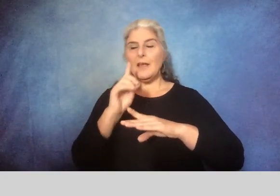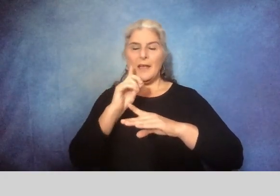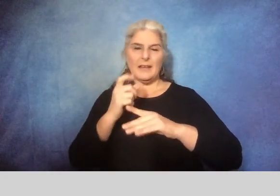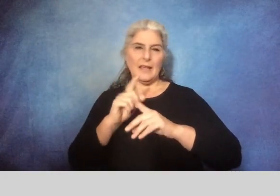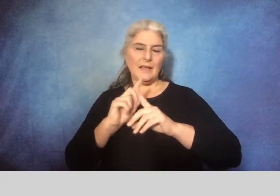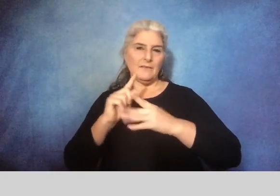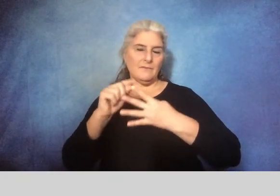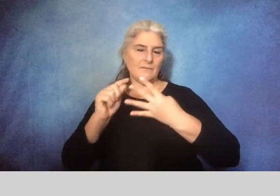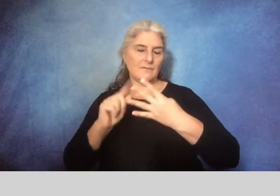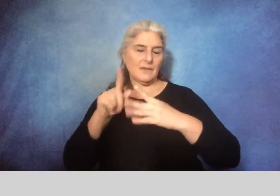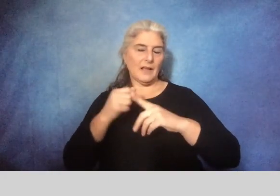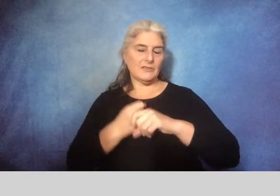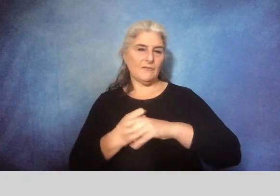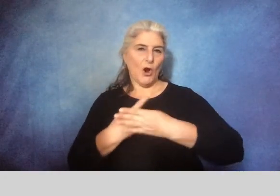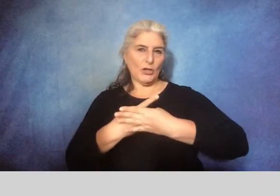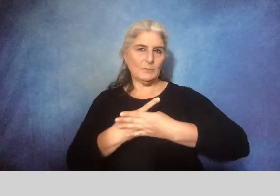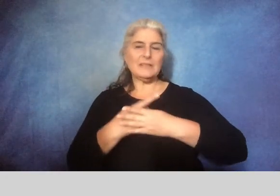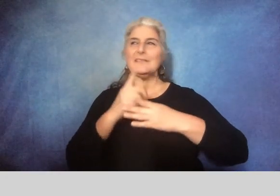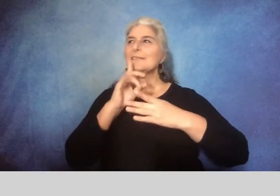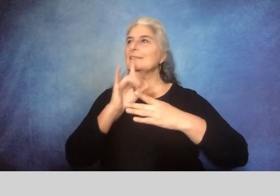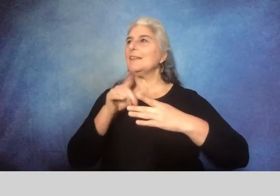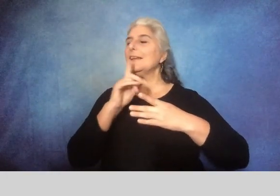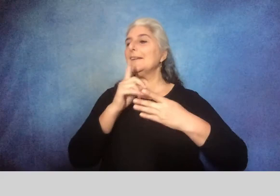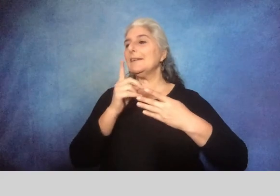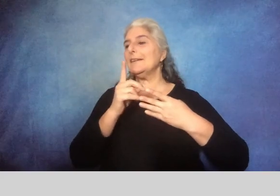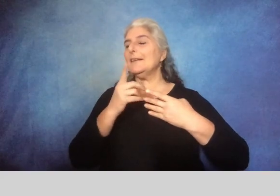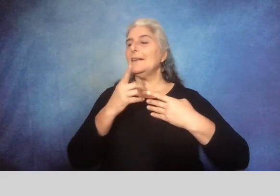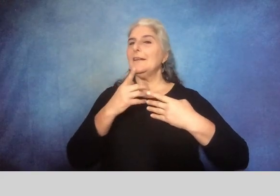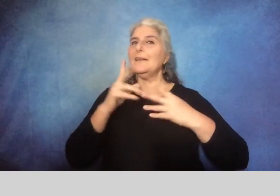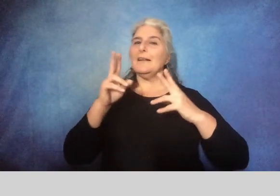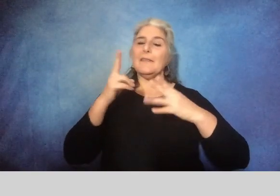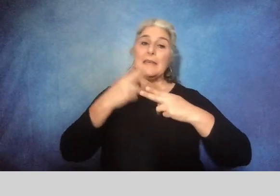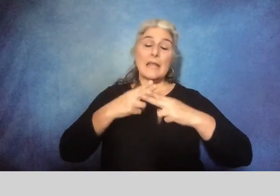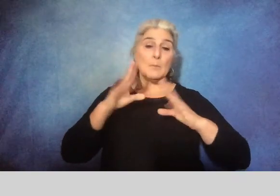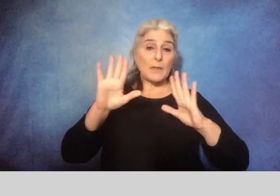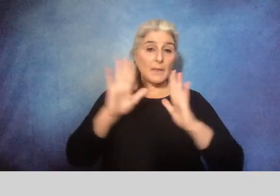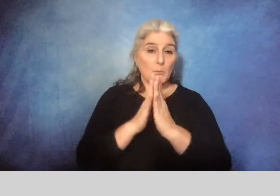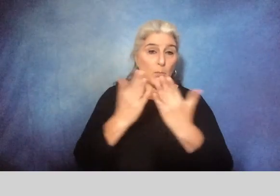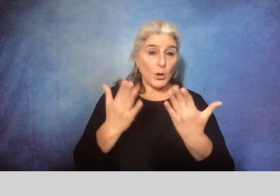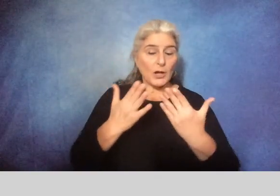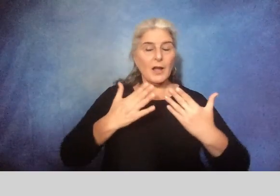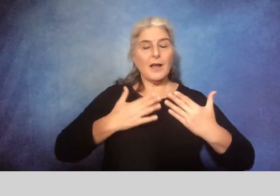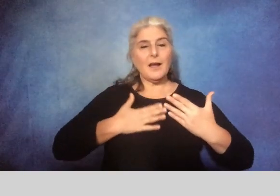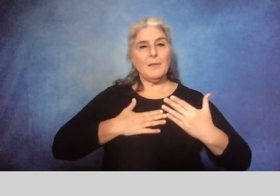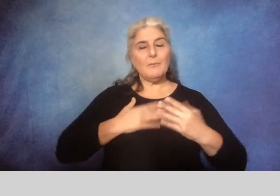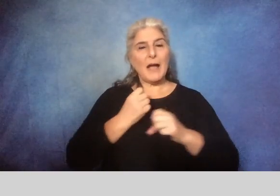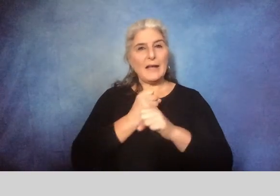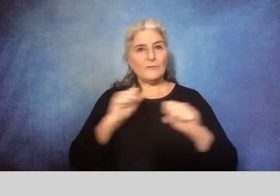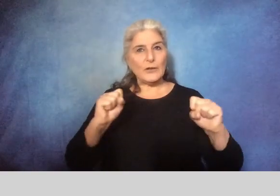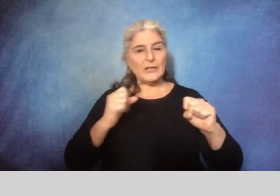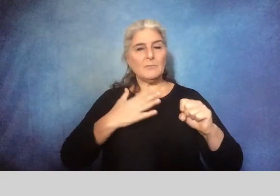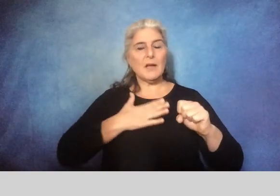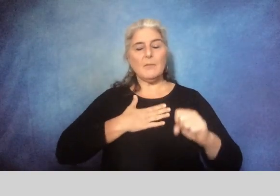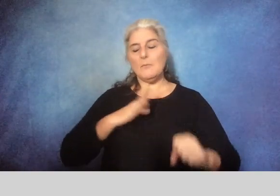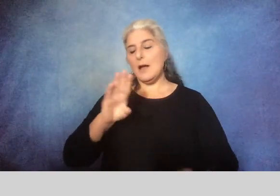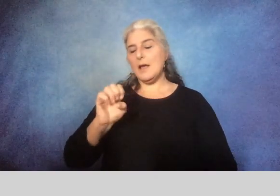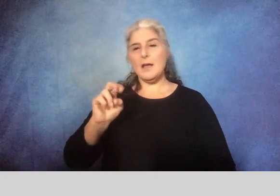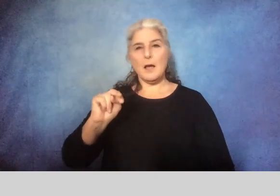that there's, like, a term is "My Freedom and My Bondage" and with indent as eight and colorize as false.